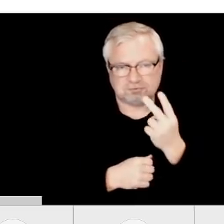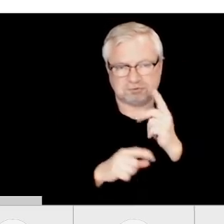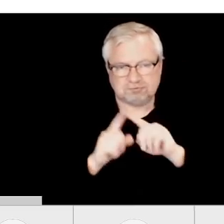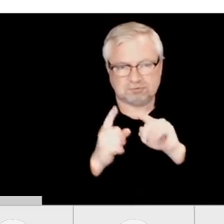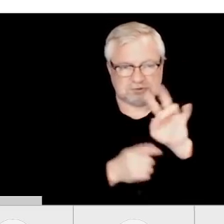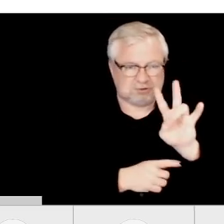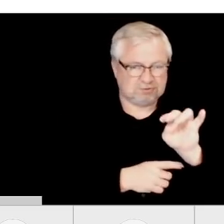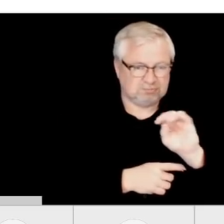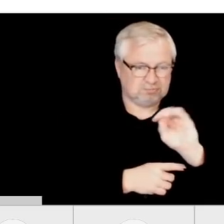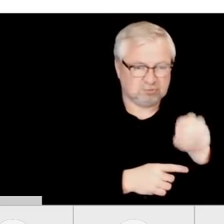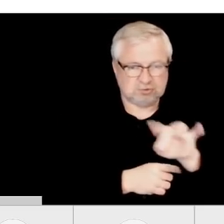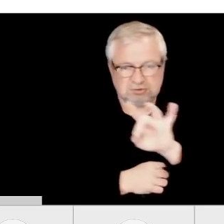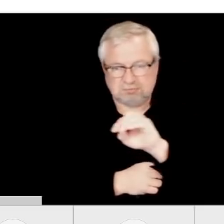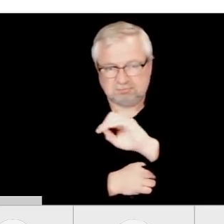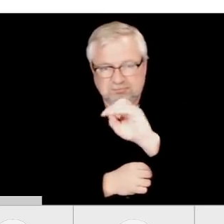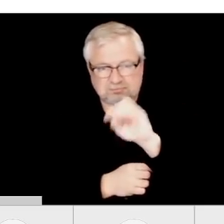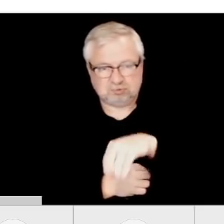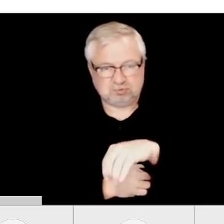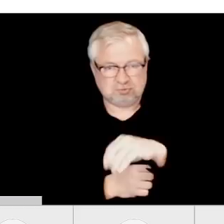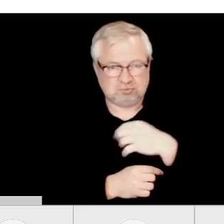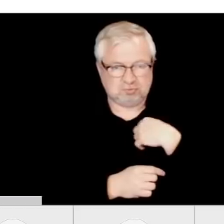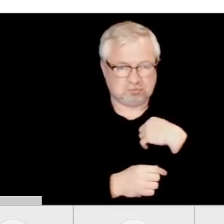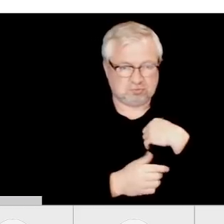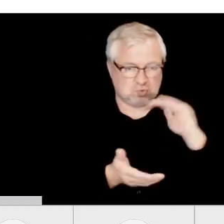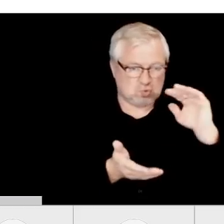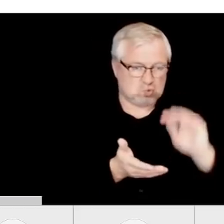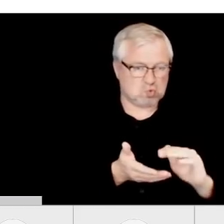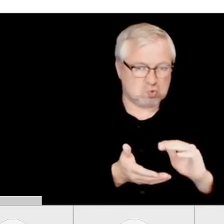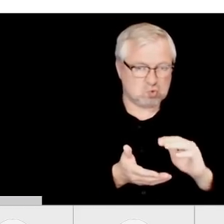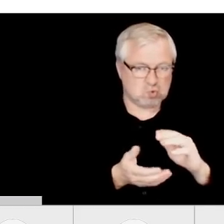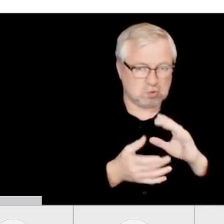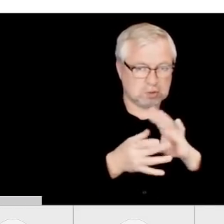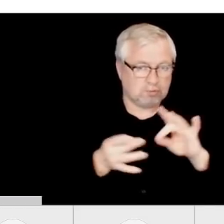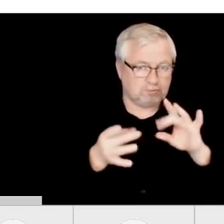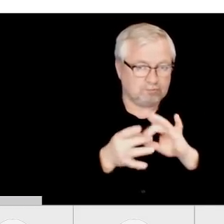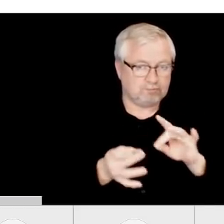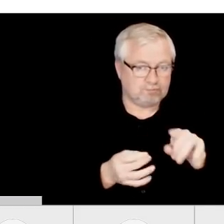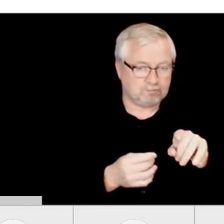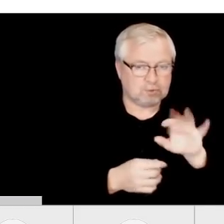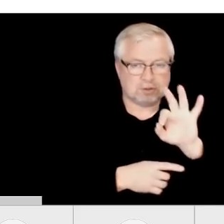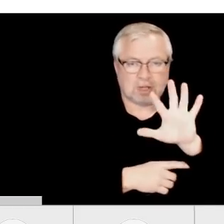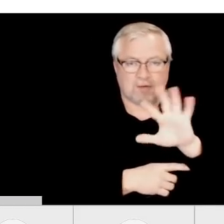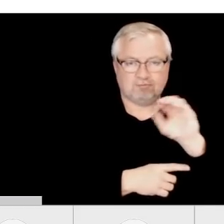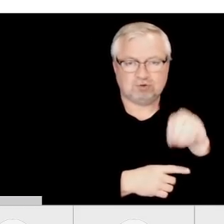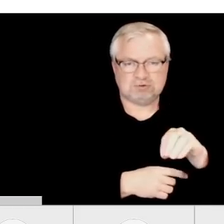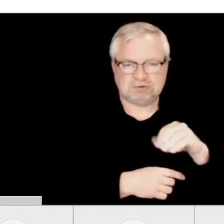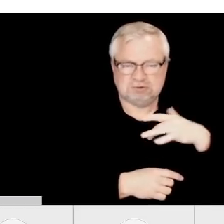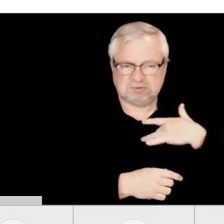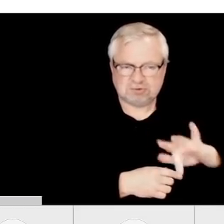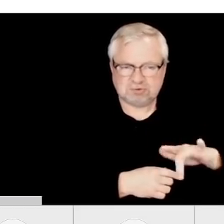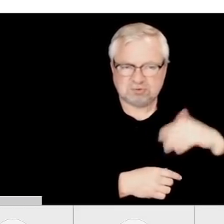We have low sensitivity under one scenario and 95% sensitivity under a different scenario.